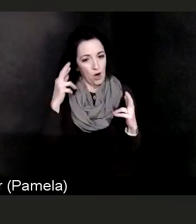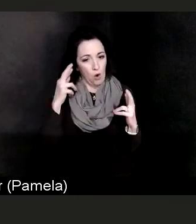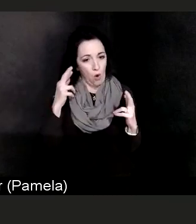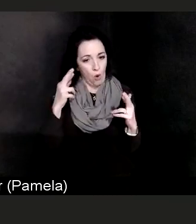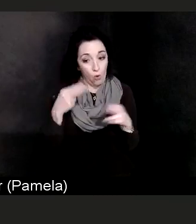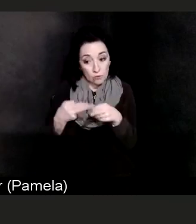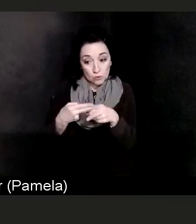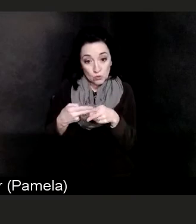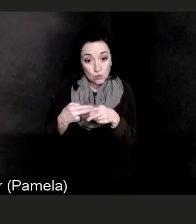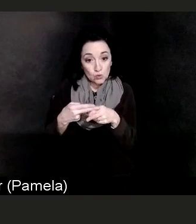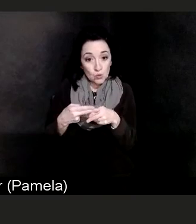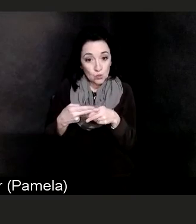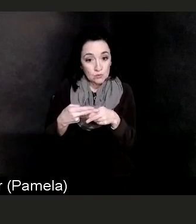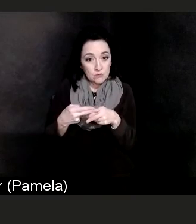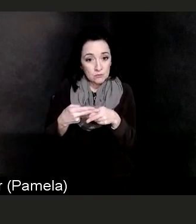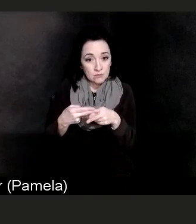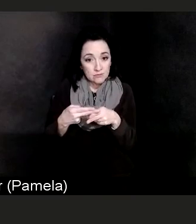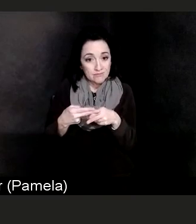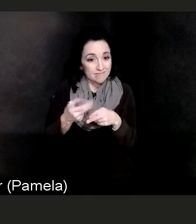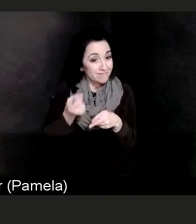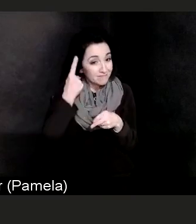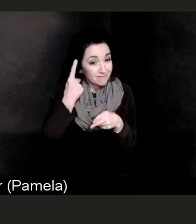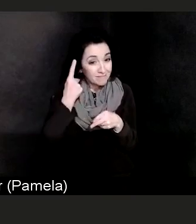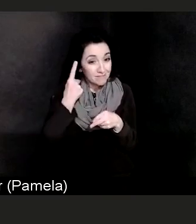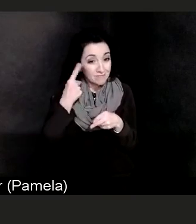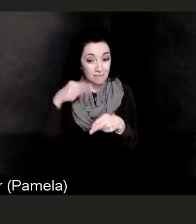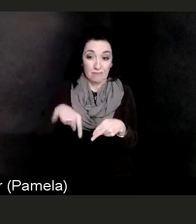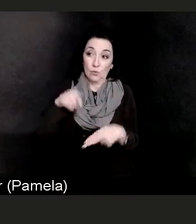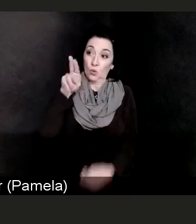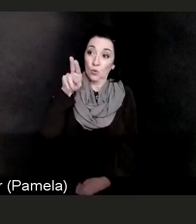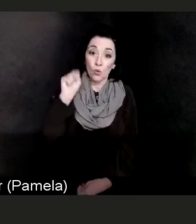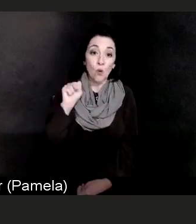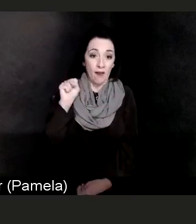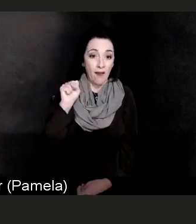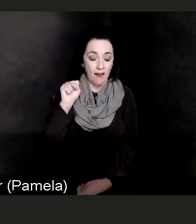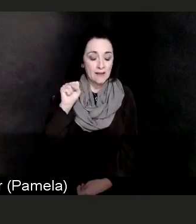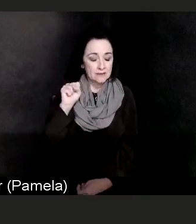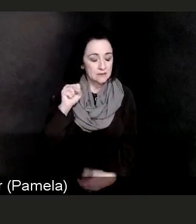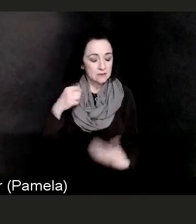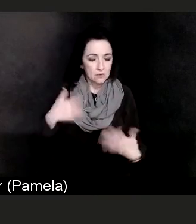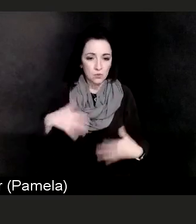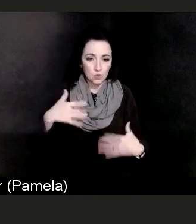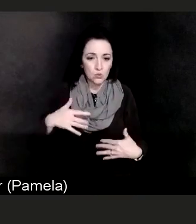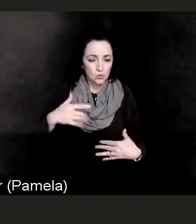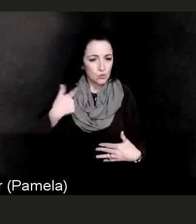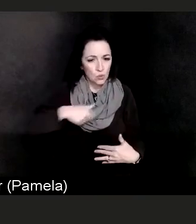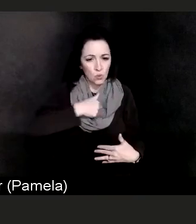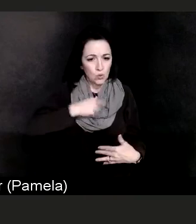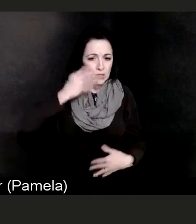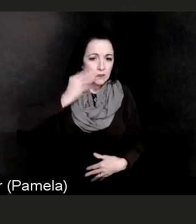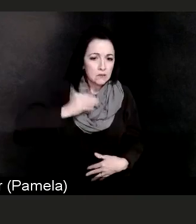we've survived so much crises in the past and might've started a little slow, but towards the end of a war, or in the middle of a war,